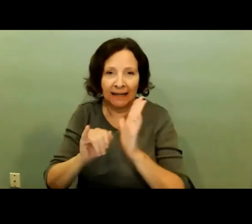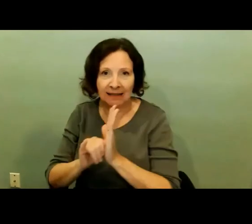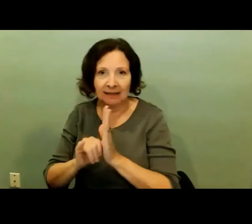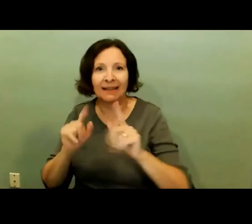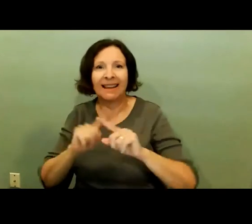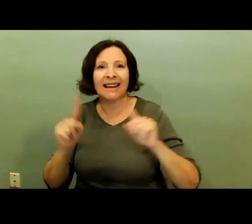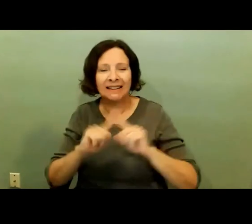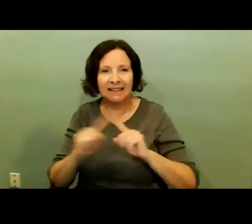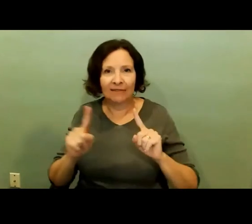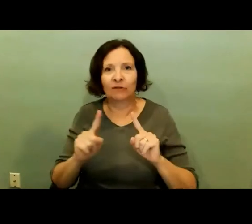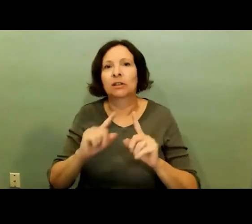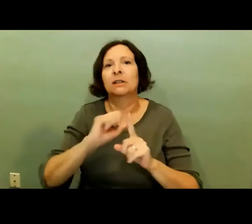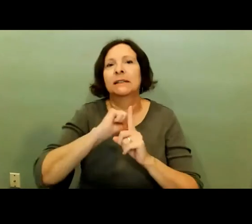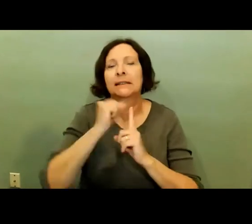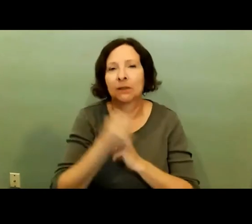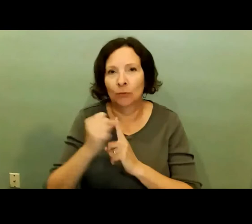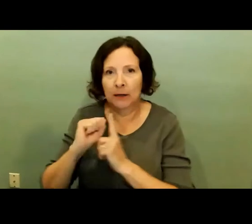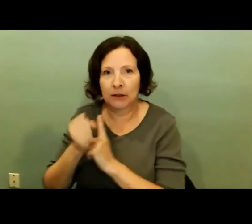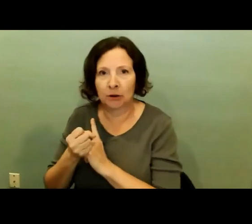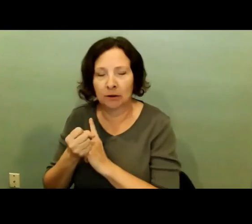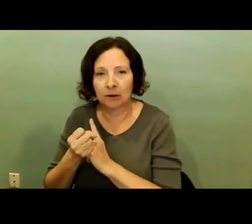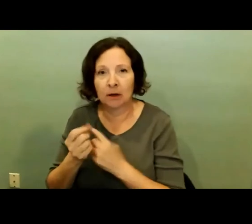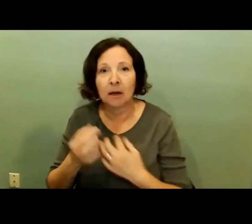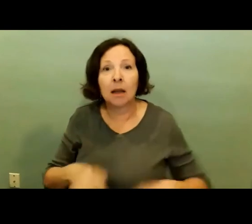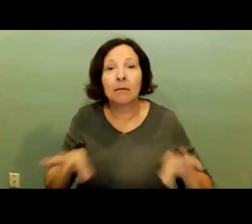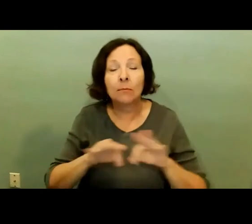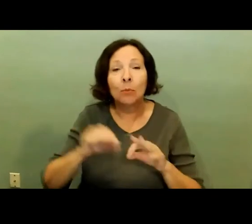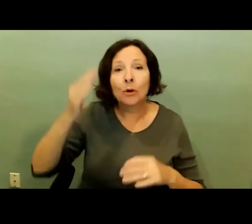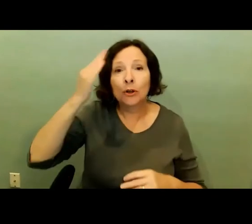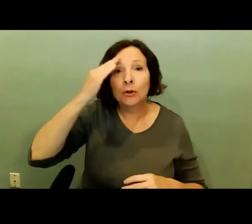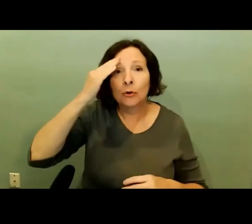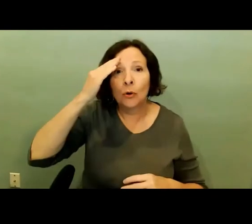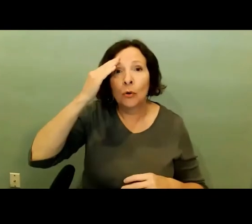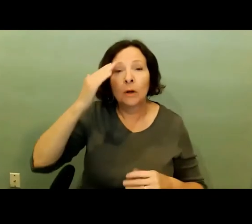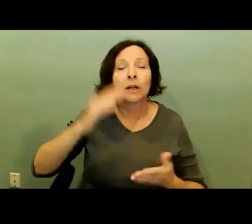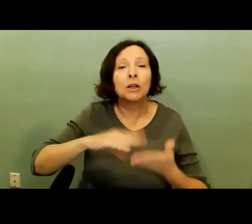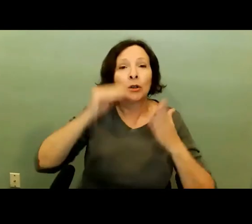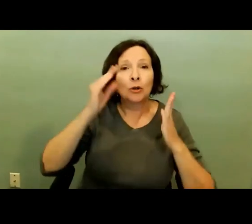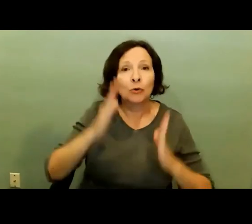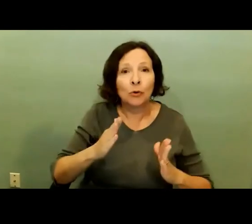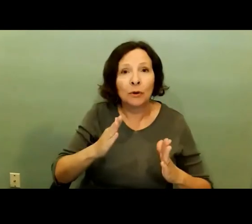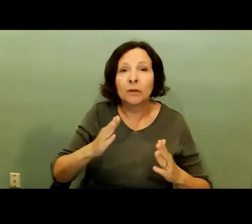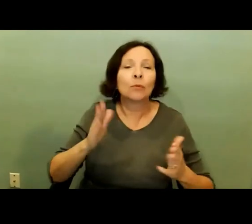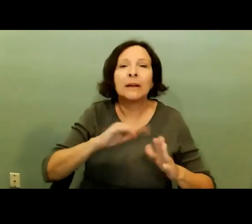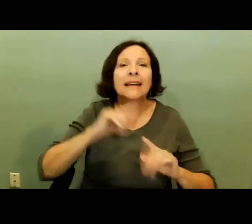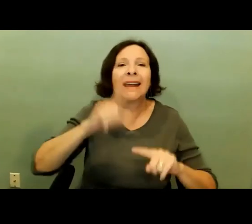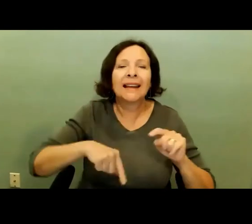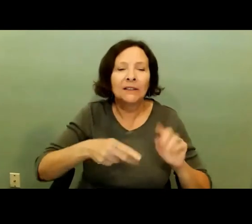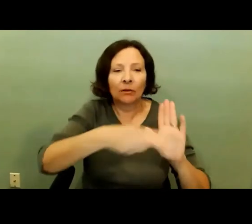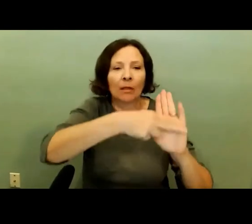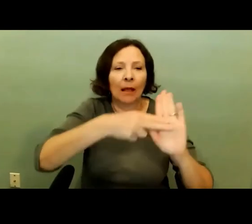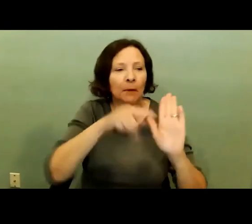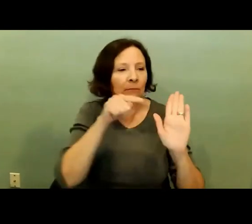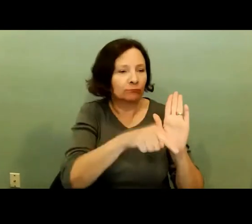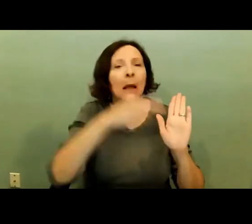that students are well aware being treated as just Black. Just Asian, or just Latinx, and